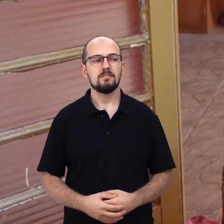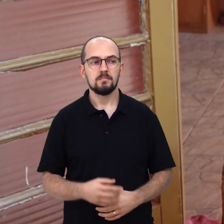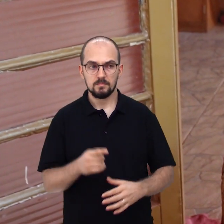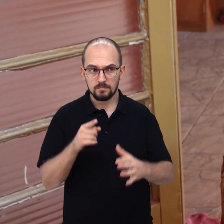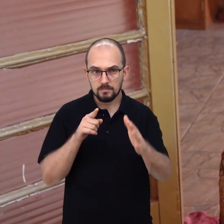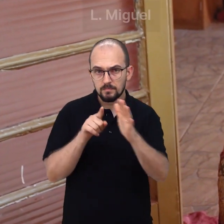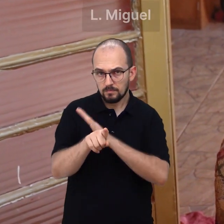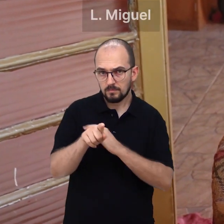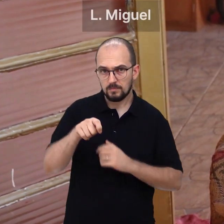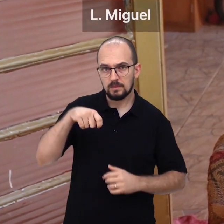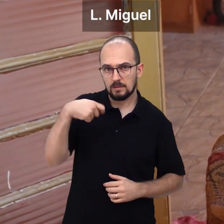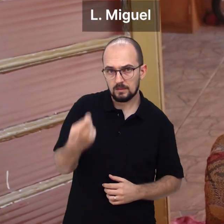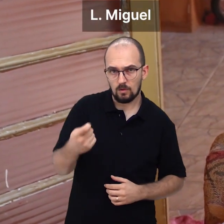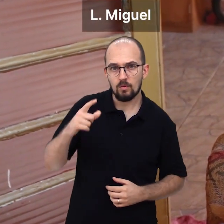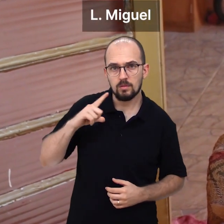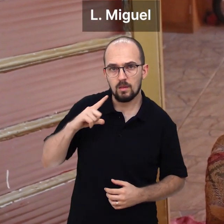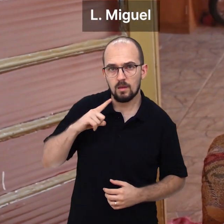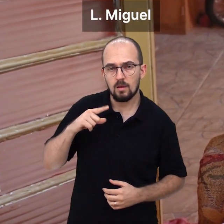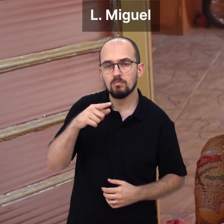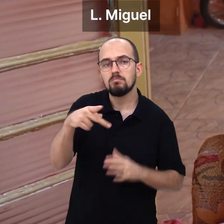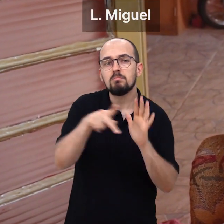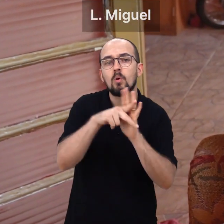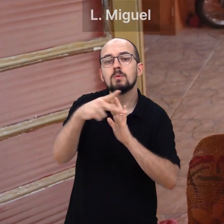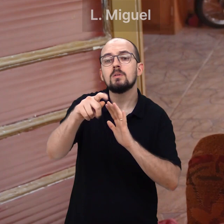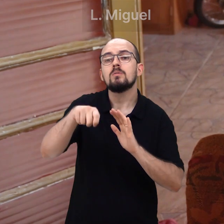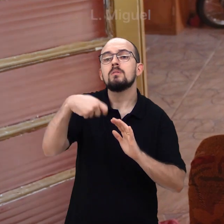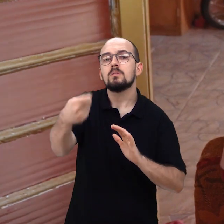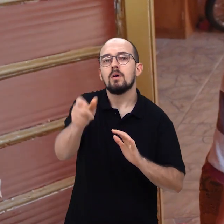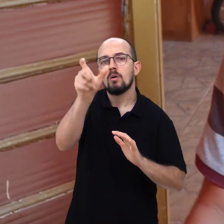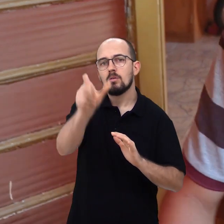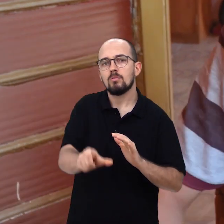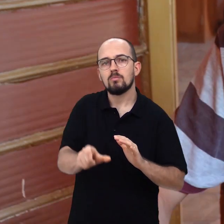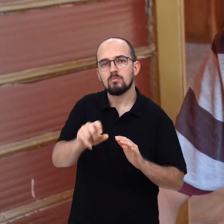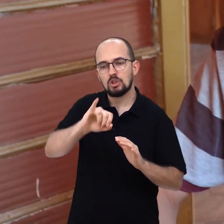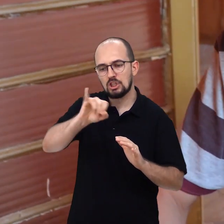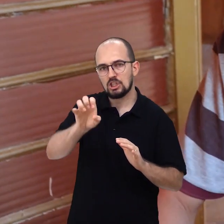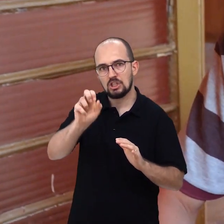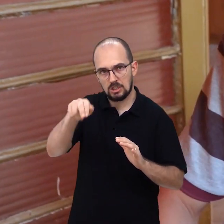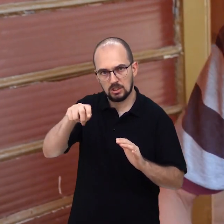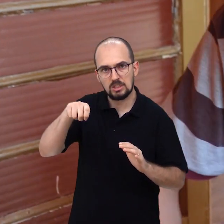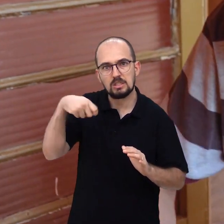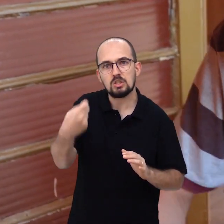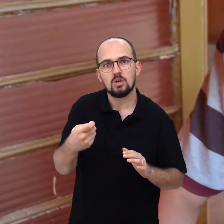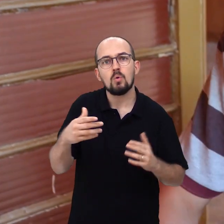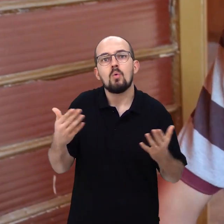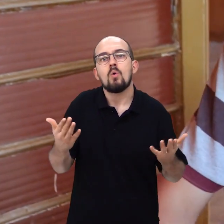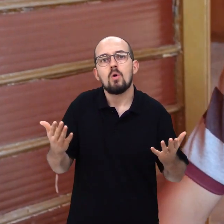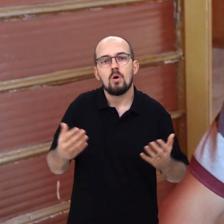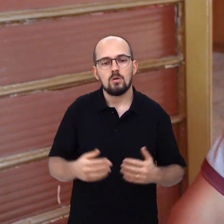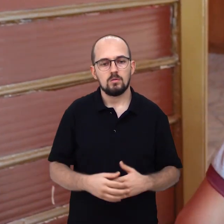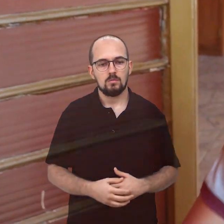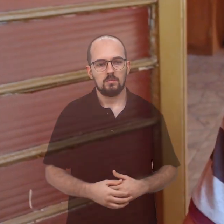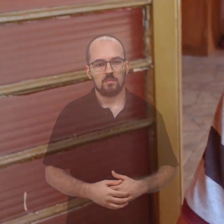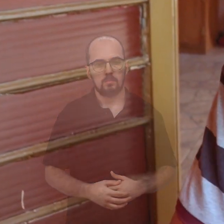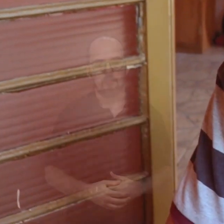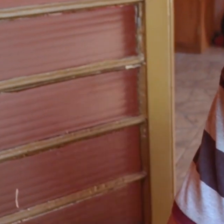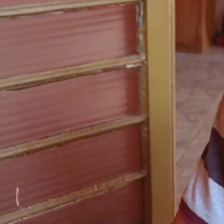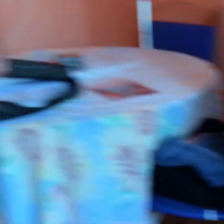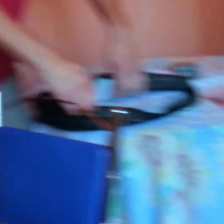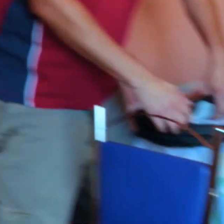[L. MIGUEL] And do you have a name sign? [JEAN] Huh? [L. MIGUEL] Do you have a name sign? [JEAN] What do you mean? [L. MIGUEL] A personal sign besides your name. [LUIS MATEUS] Is there a sign for "Jean"? Let me ask Adilson.